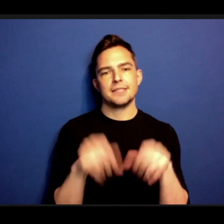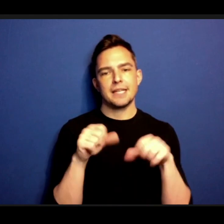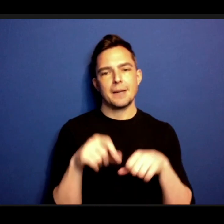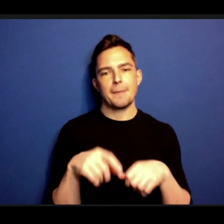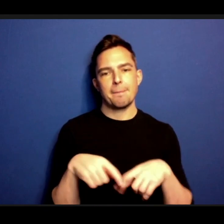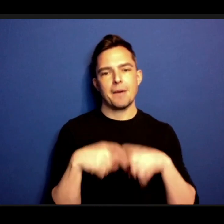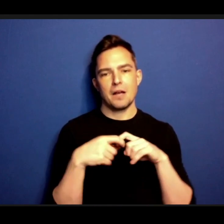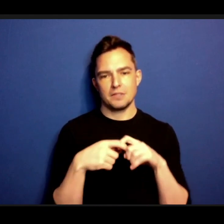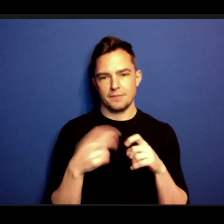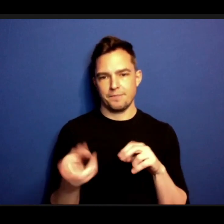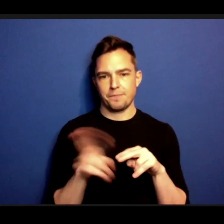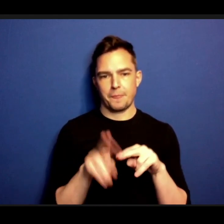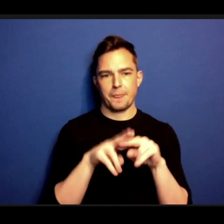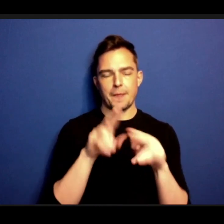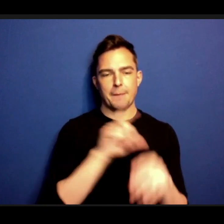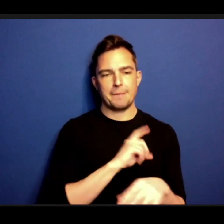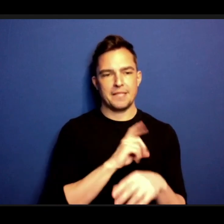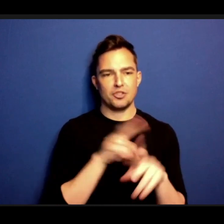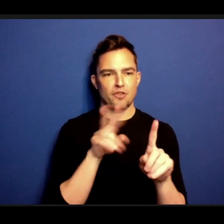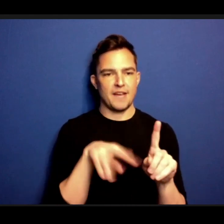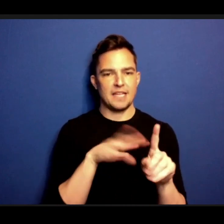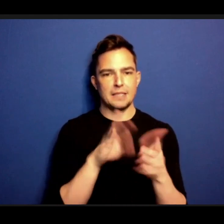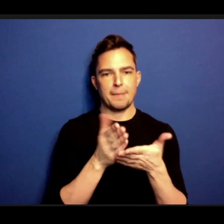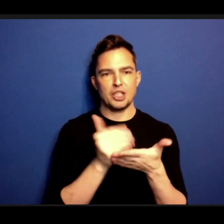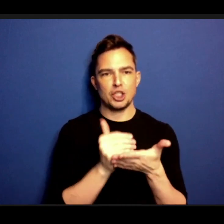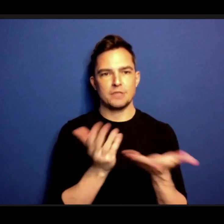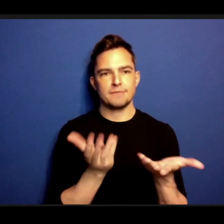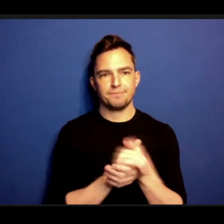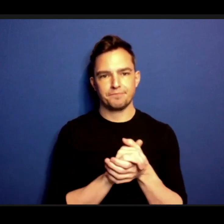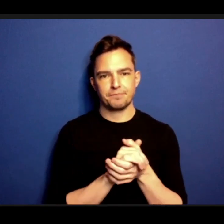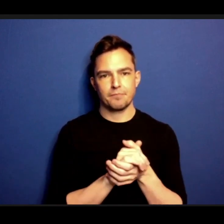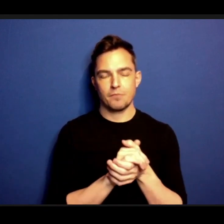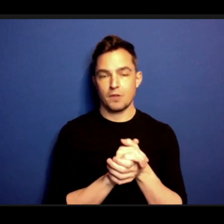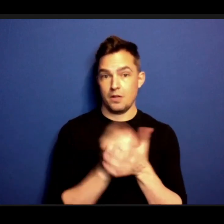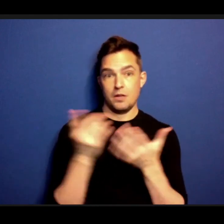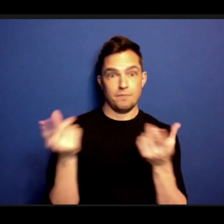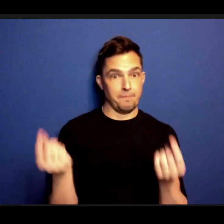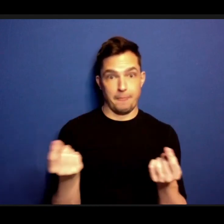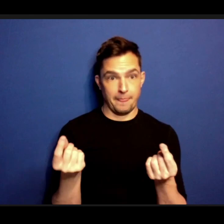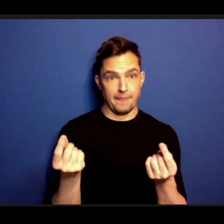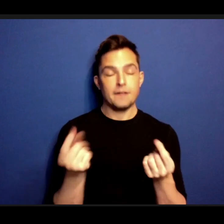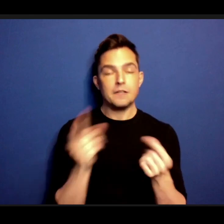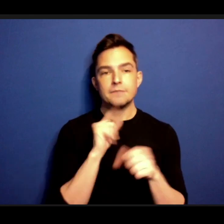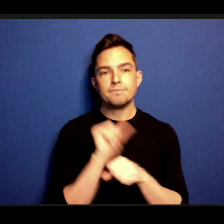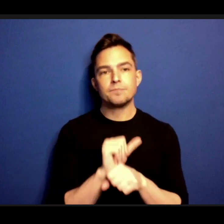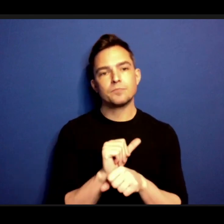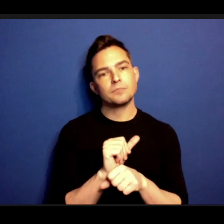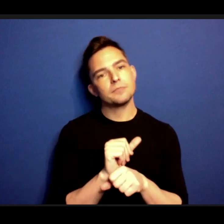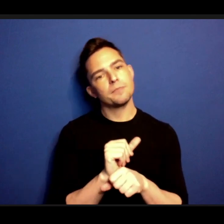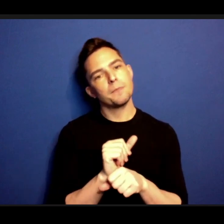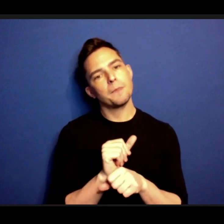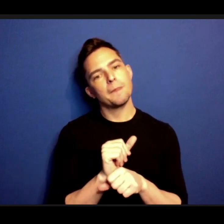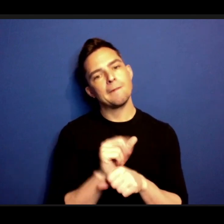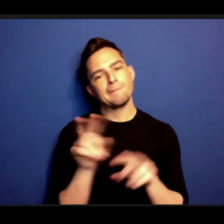policing and surveillance budget is to absolutely look at what local organizations are doing.